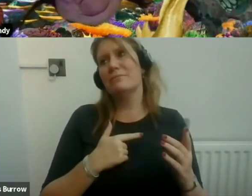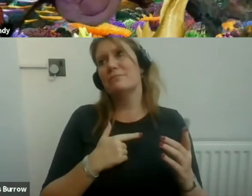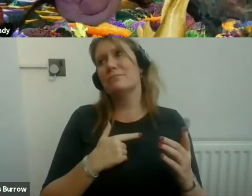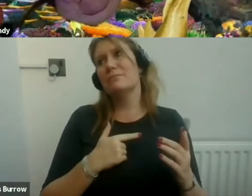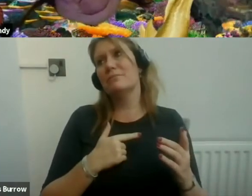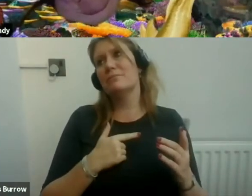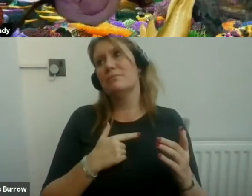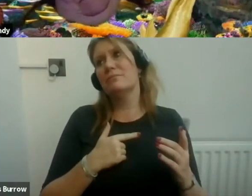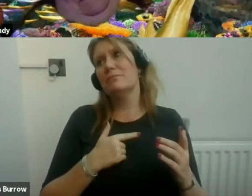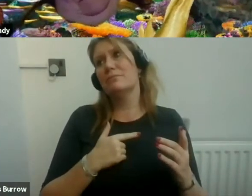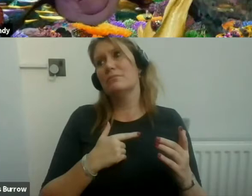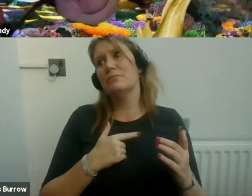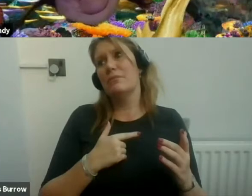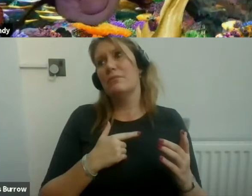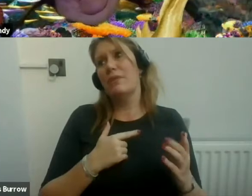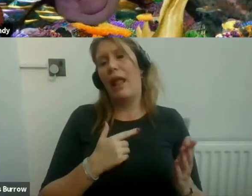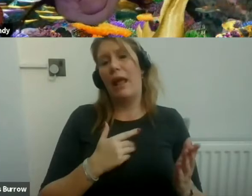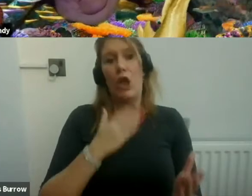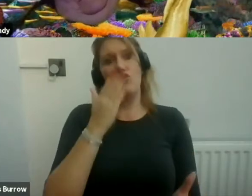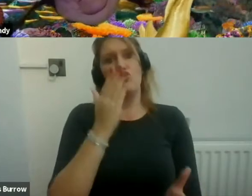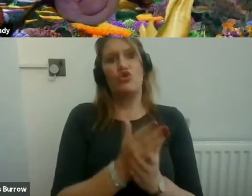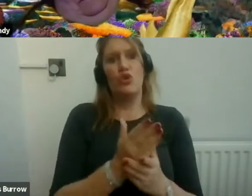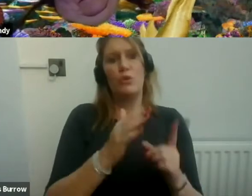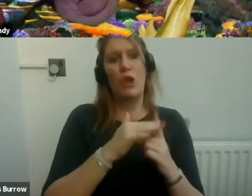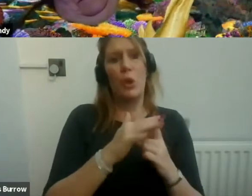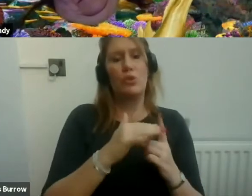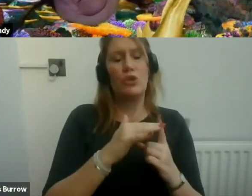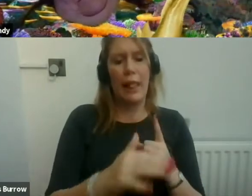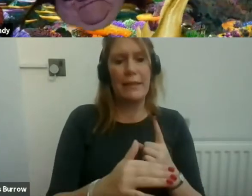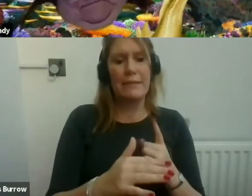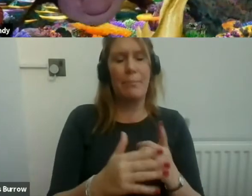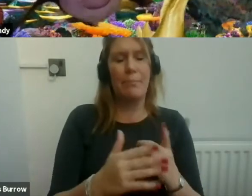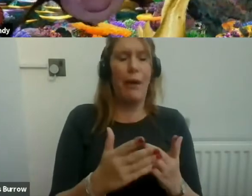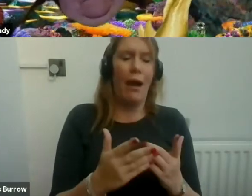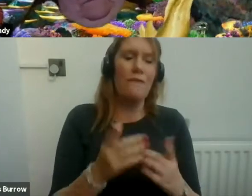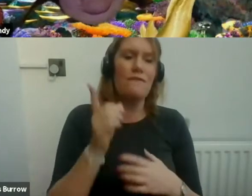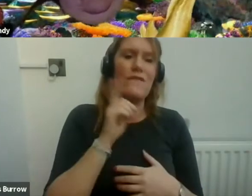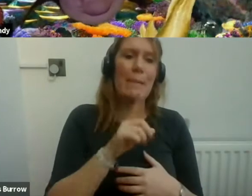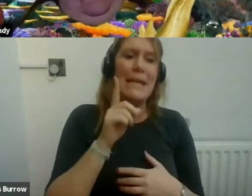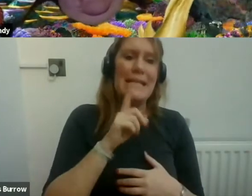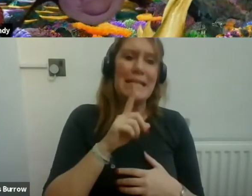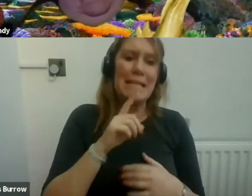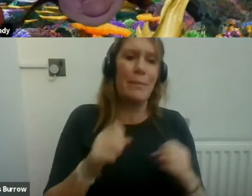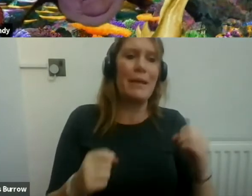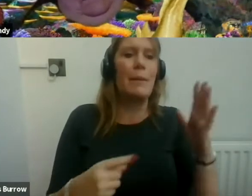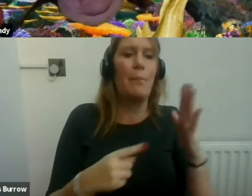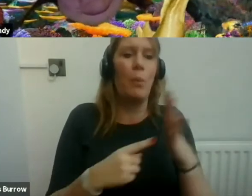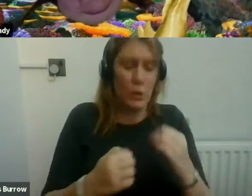socialist but feminism is really important to my work. And creating voices for women